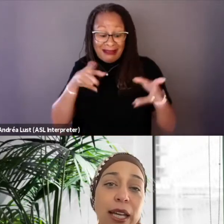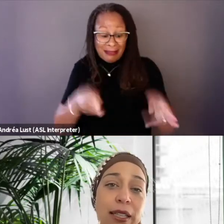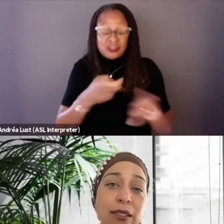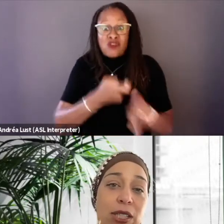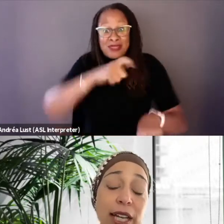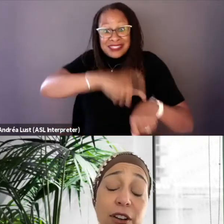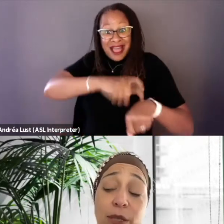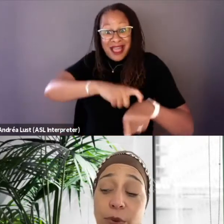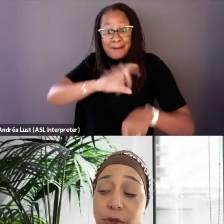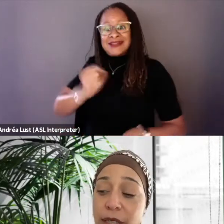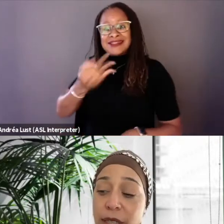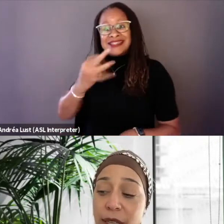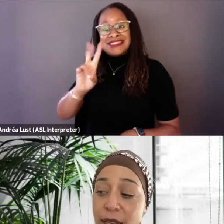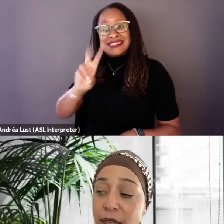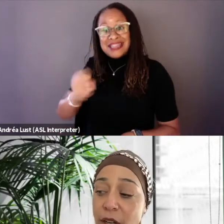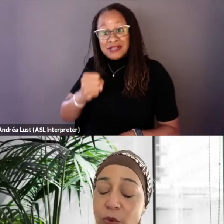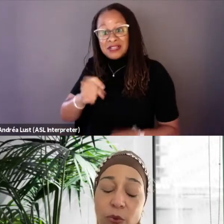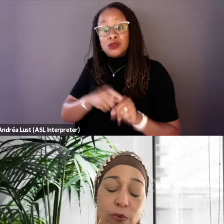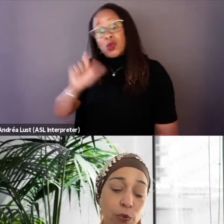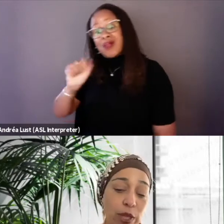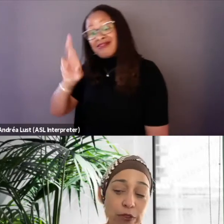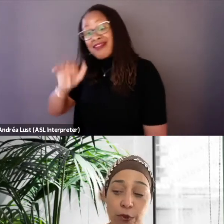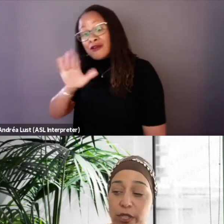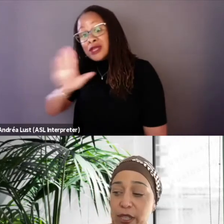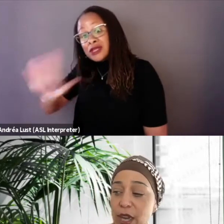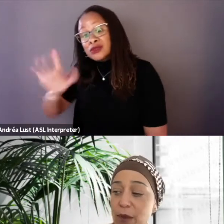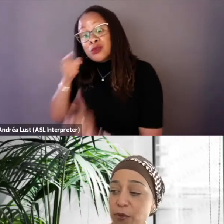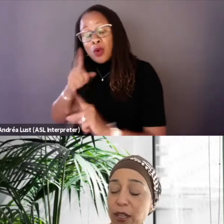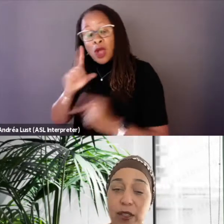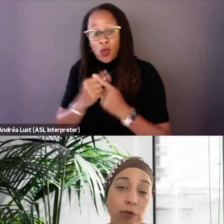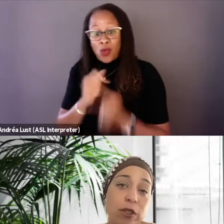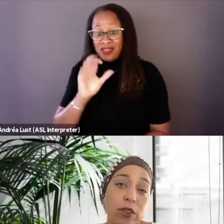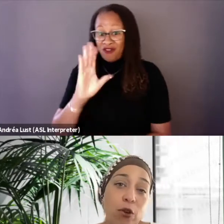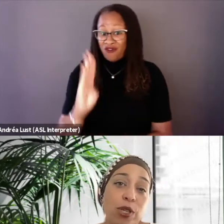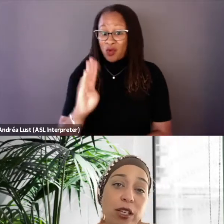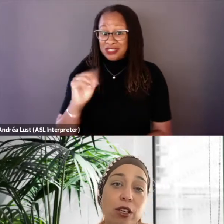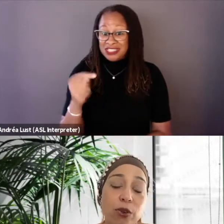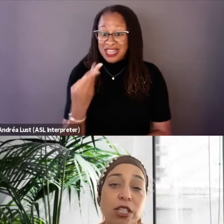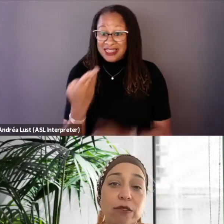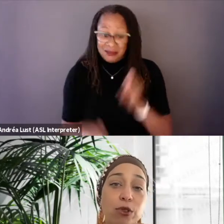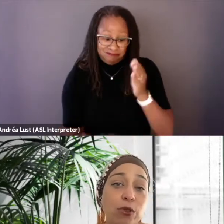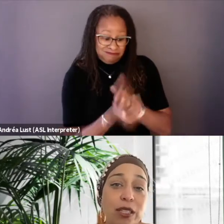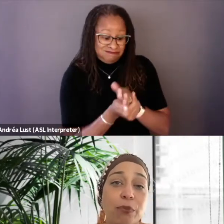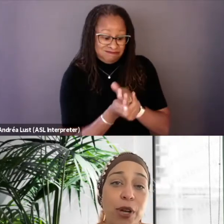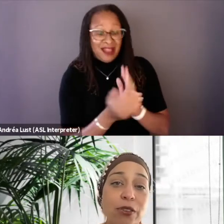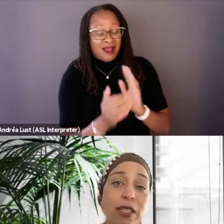And to Larry's point, you know, when the 14th came around there was still a question of who is a person.